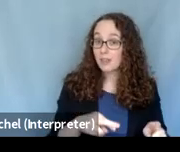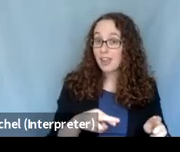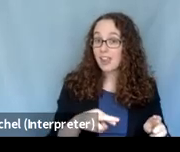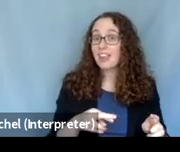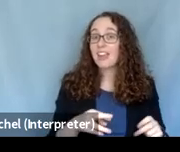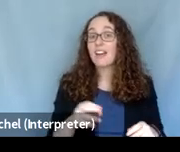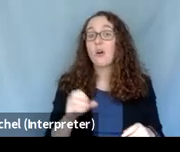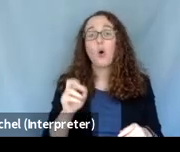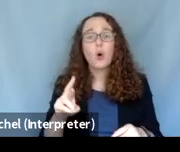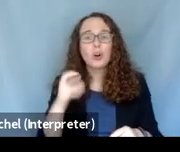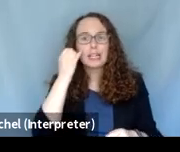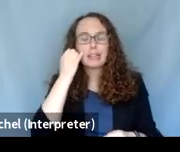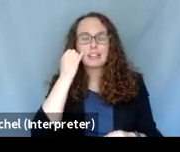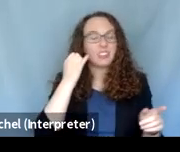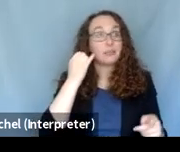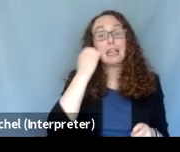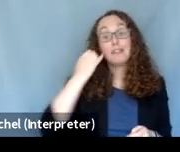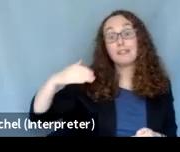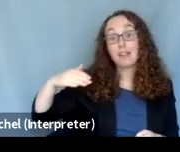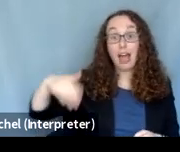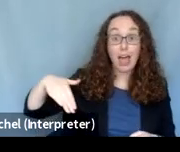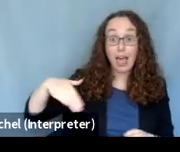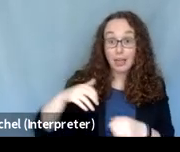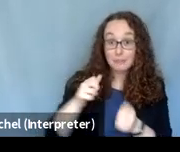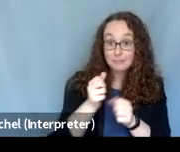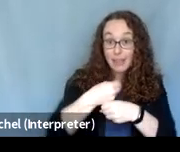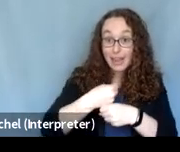or if you already have a resume that needs to be updated,